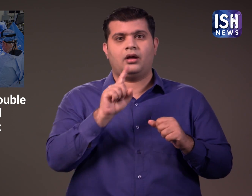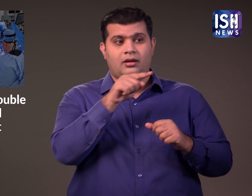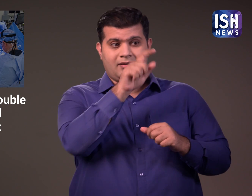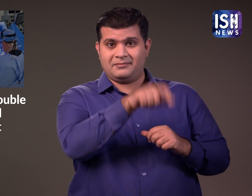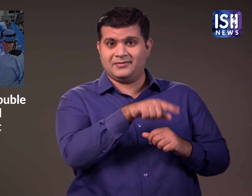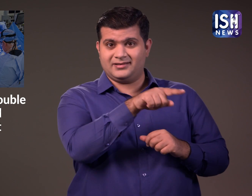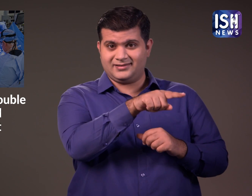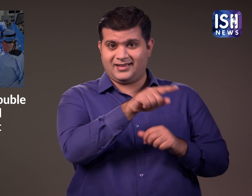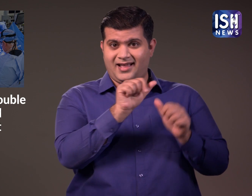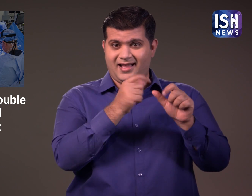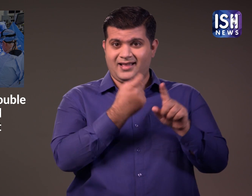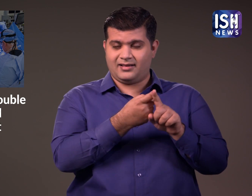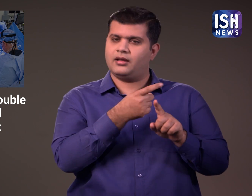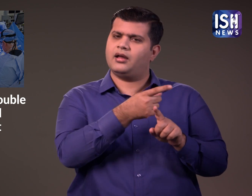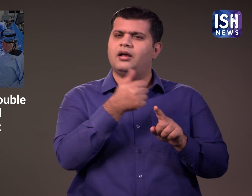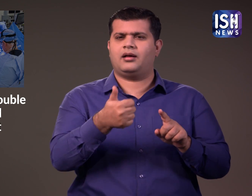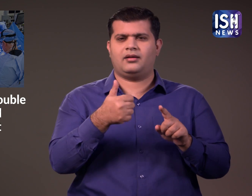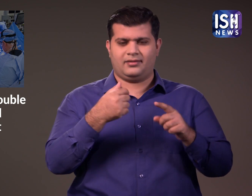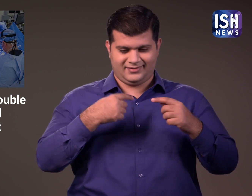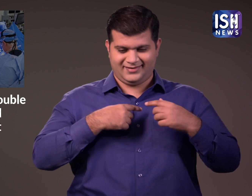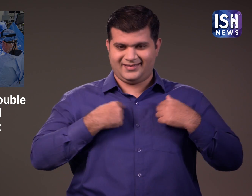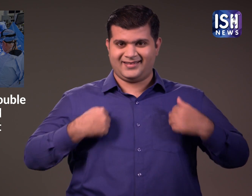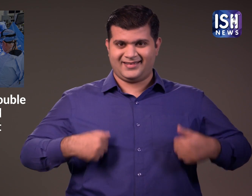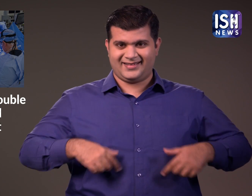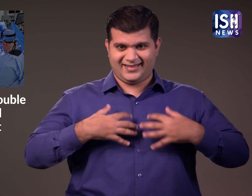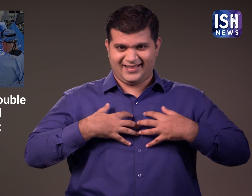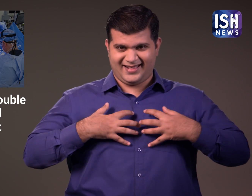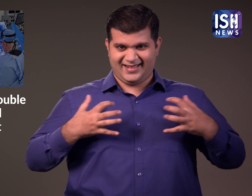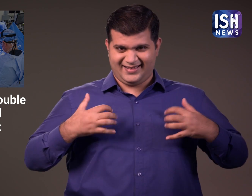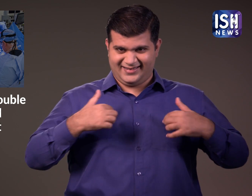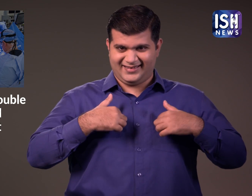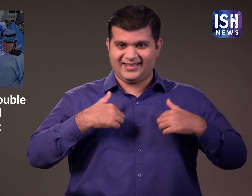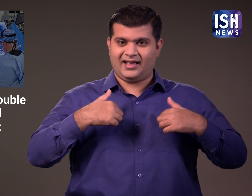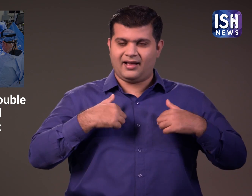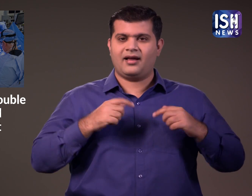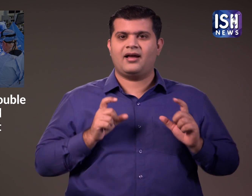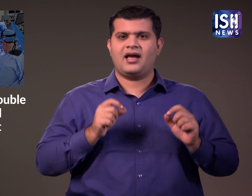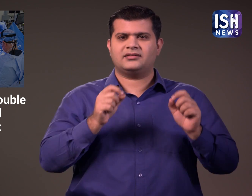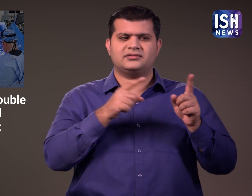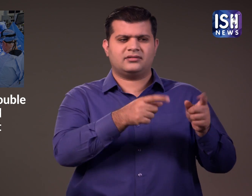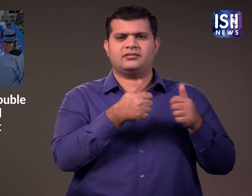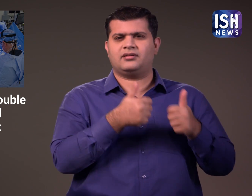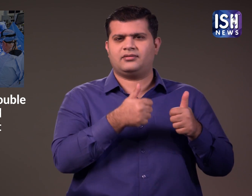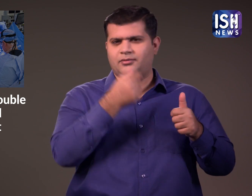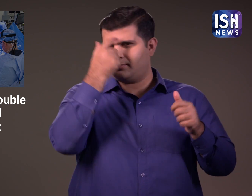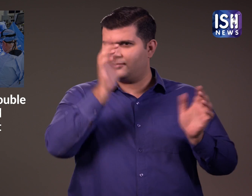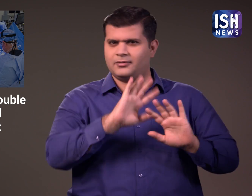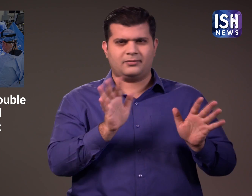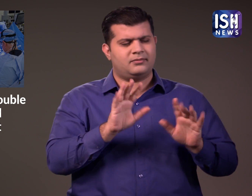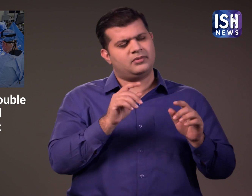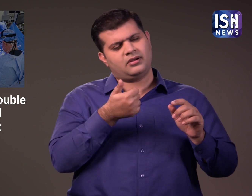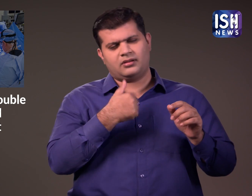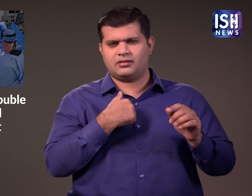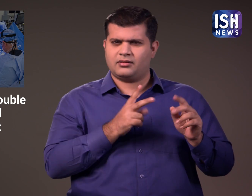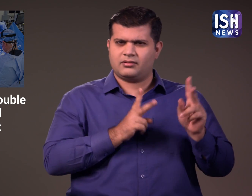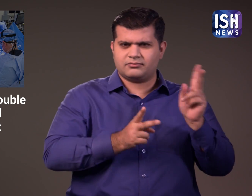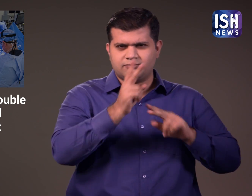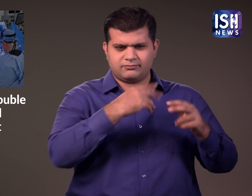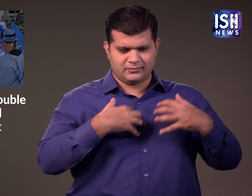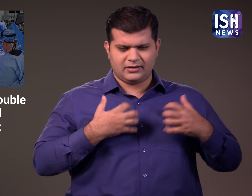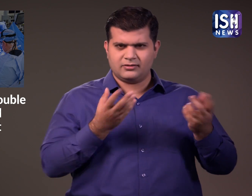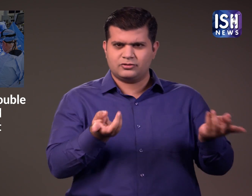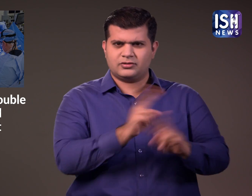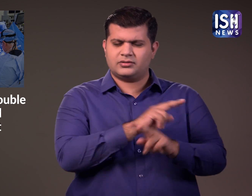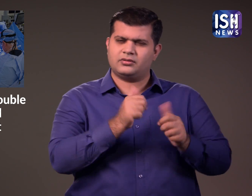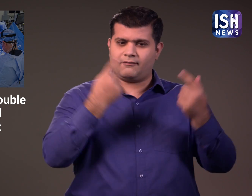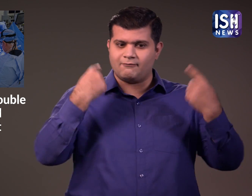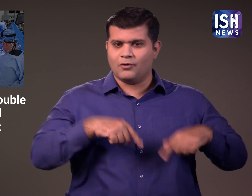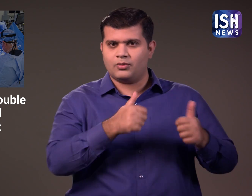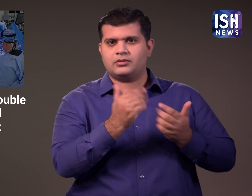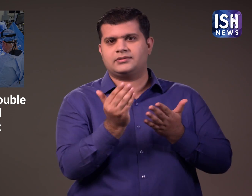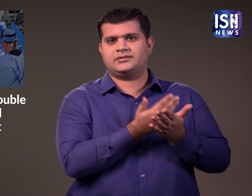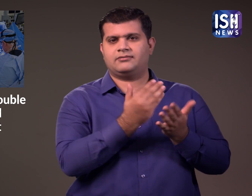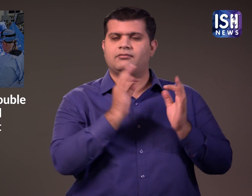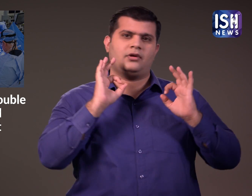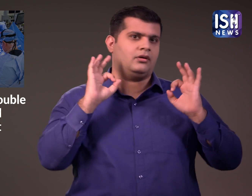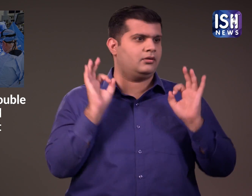Because Albert's cancer was confined only to his chest, they were confident to perform the surgery.